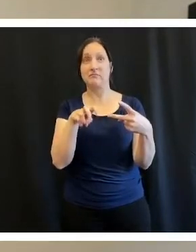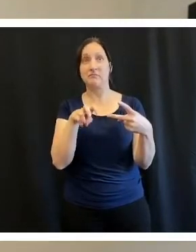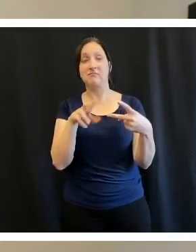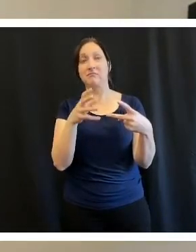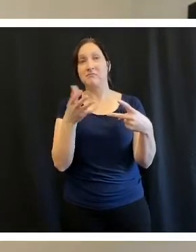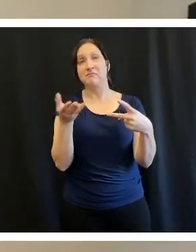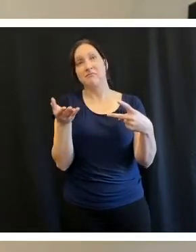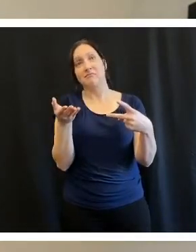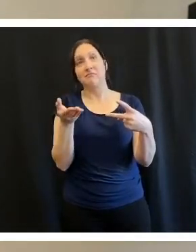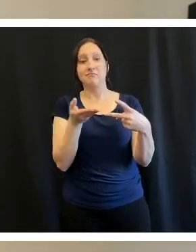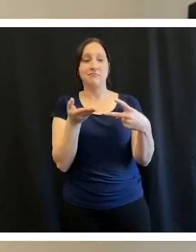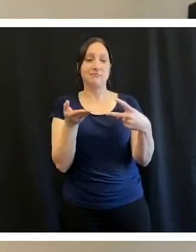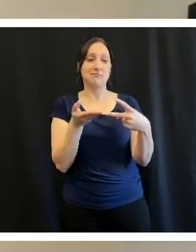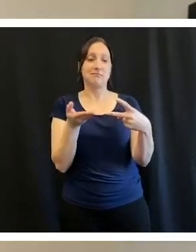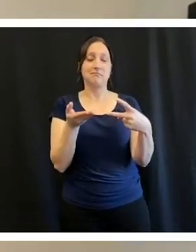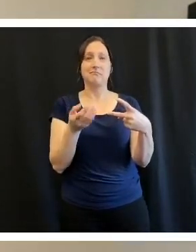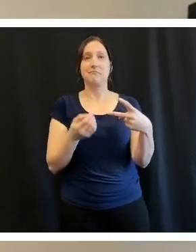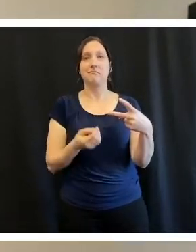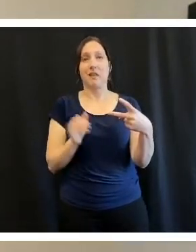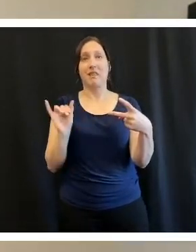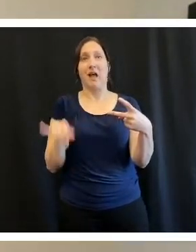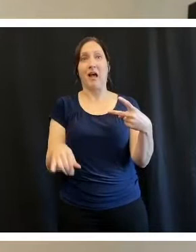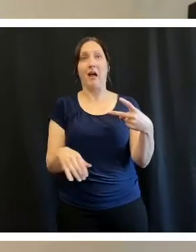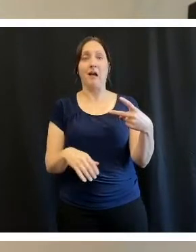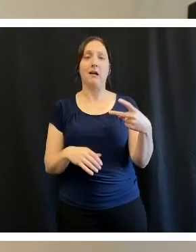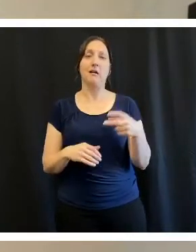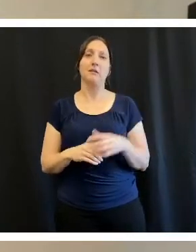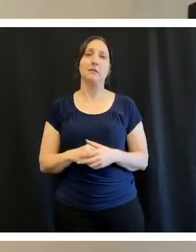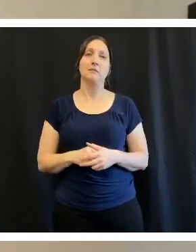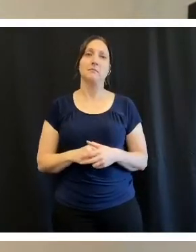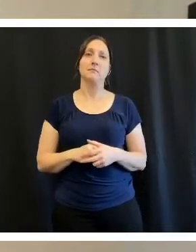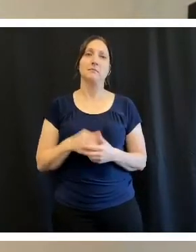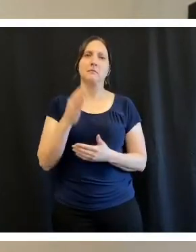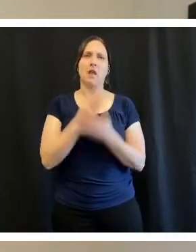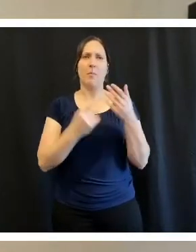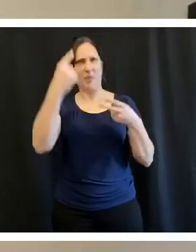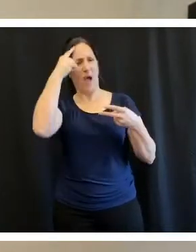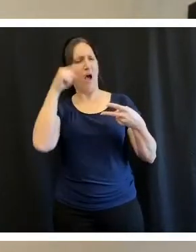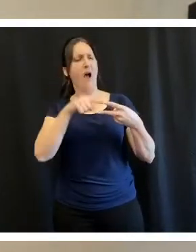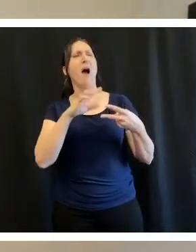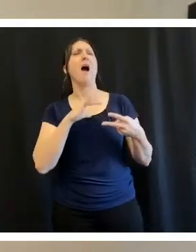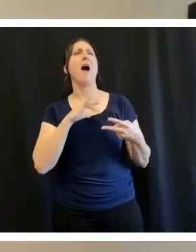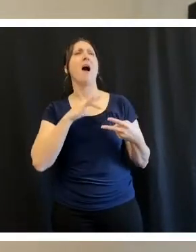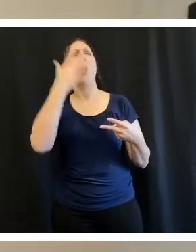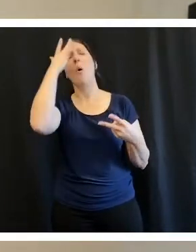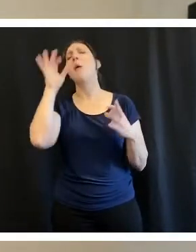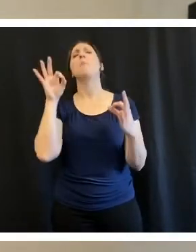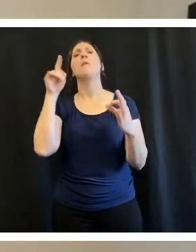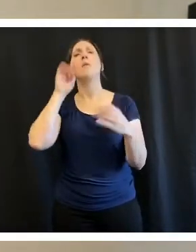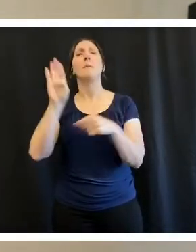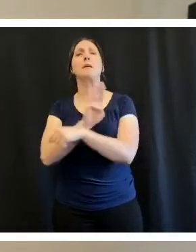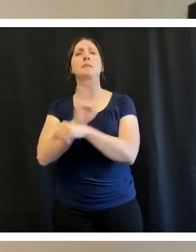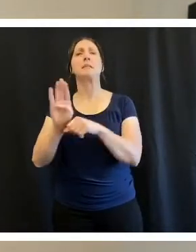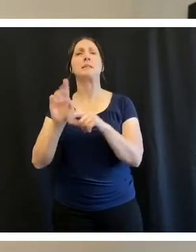And even though they thought it might be a great tool because it was good for business, it might not necessarily be that good for education